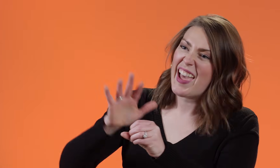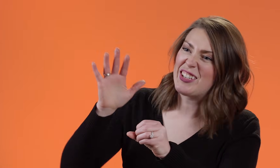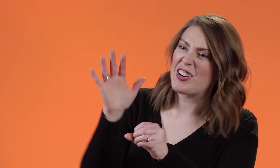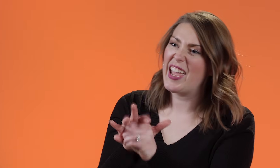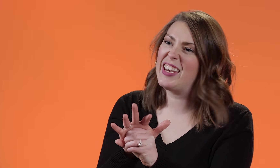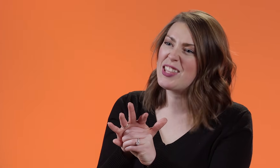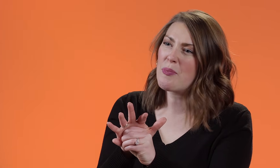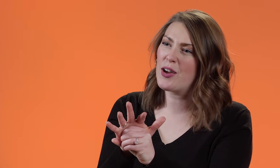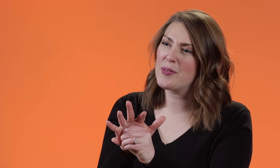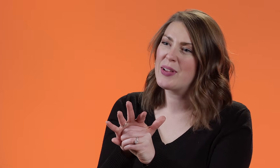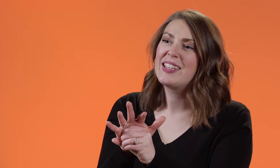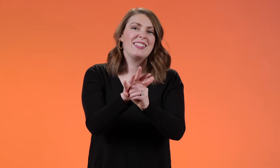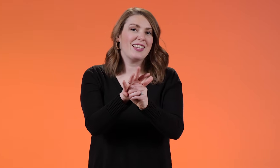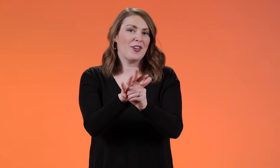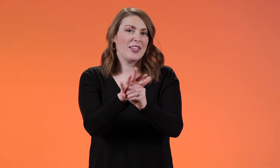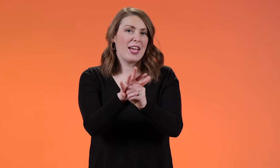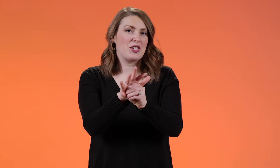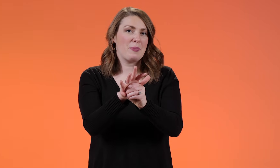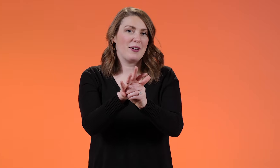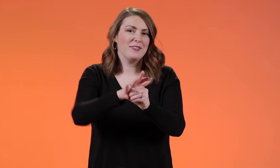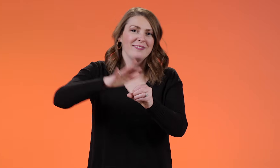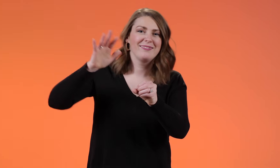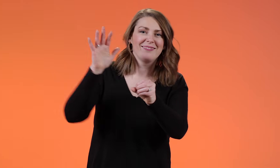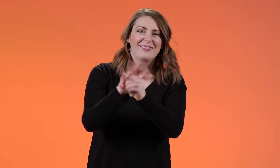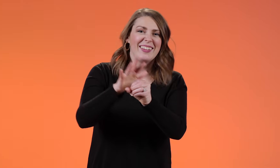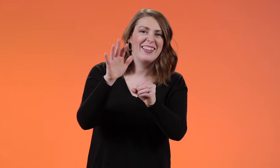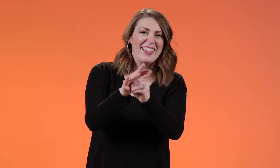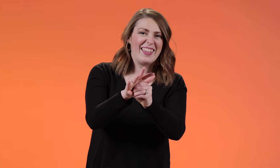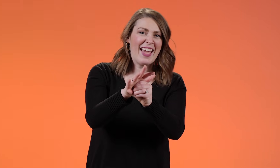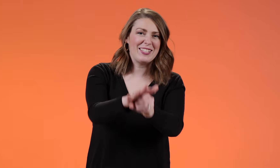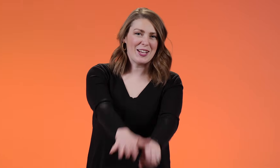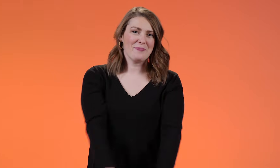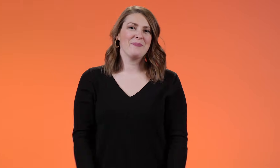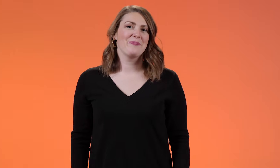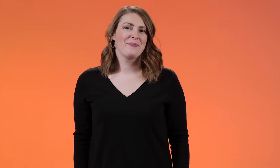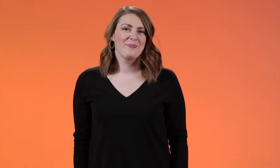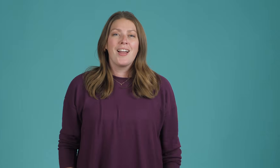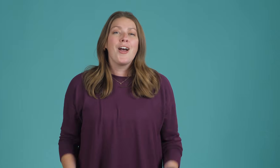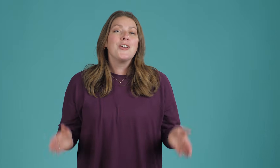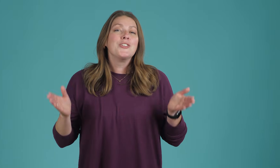and you're hitting the bottom to get all the ketchup out. Ketchup